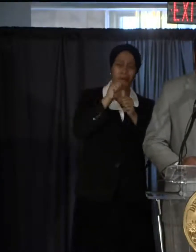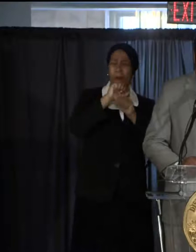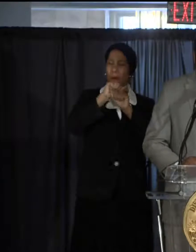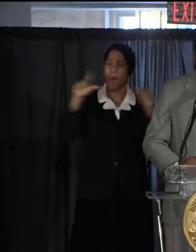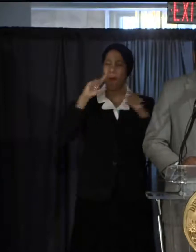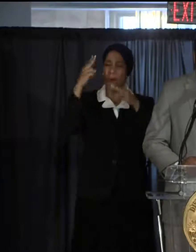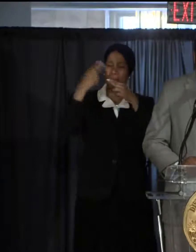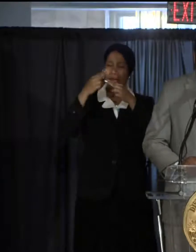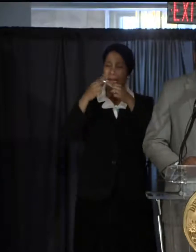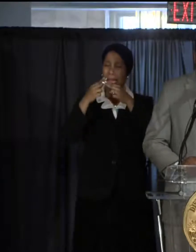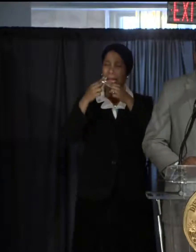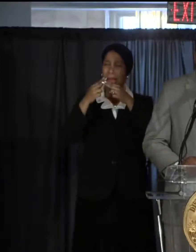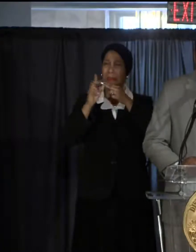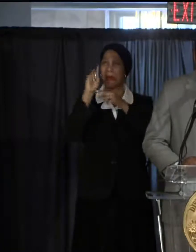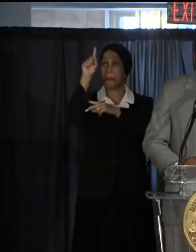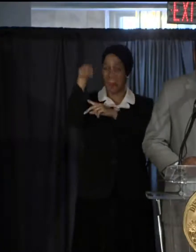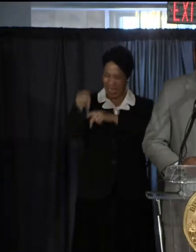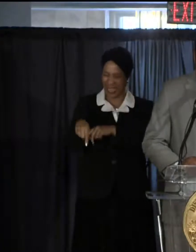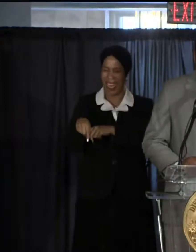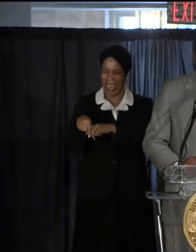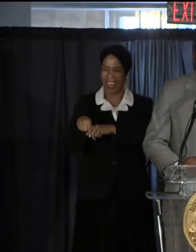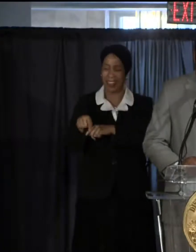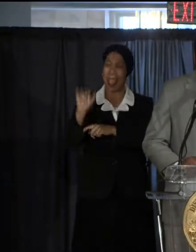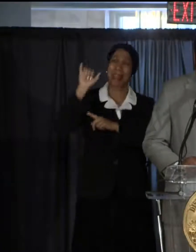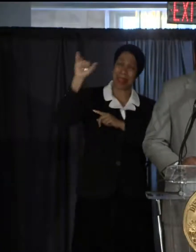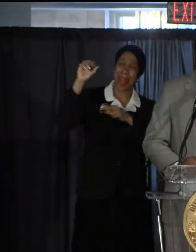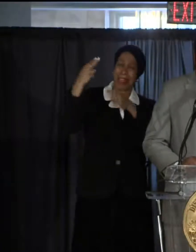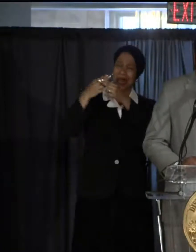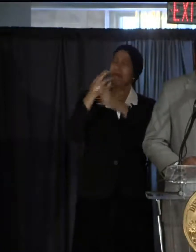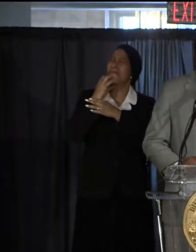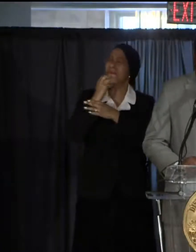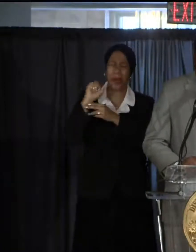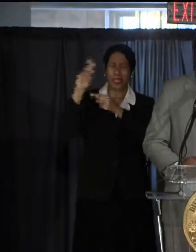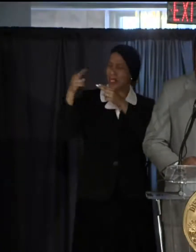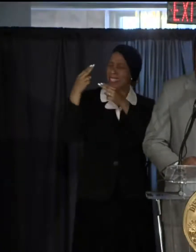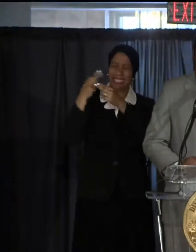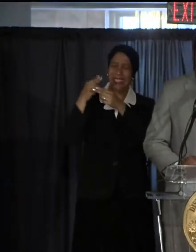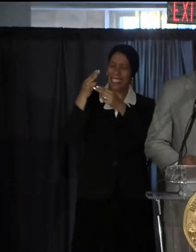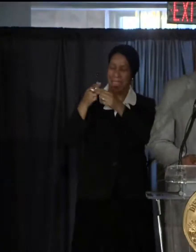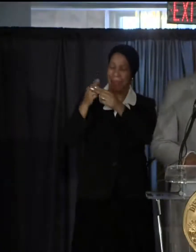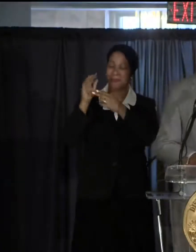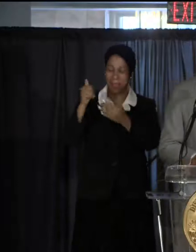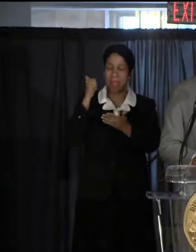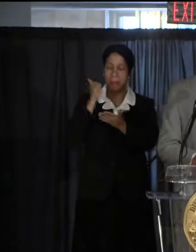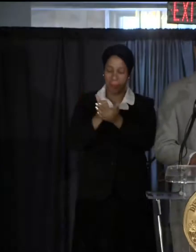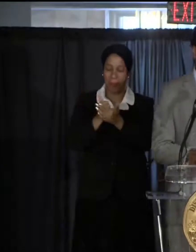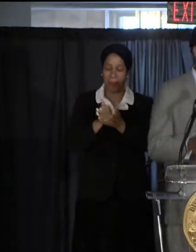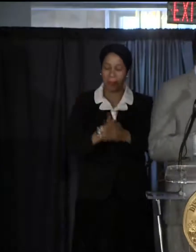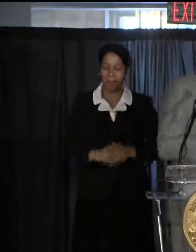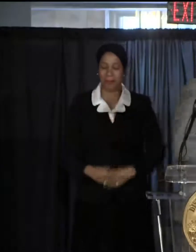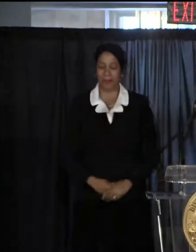UP AND DOWN THE AVENUE. THAT NAME, THAT PRECIOUS NAME,